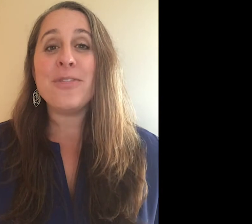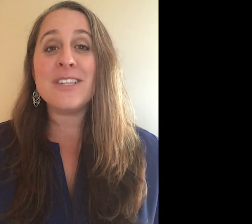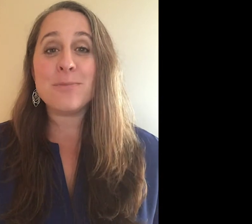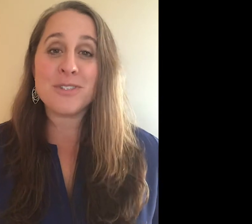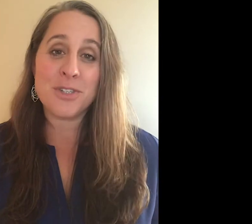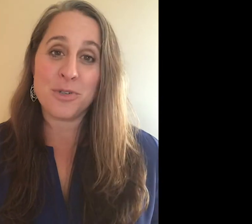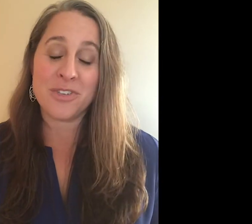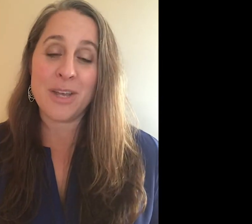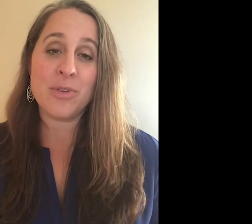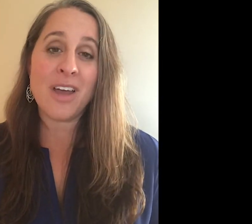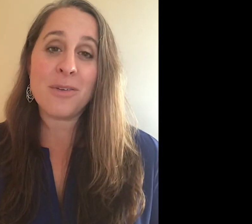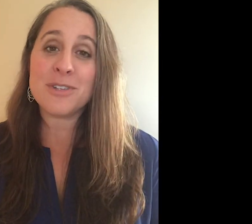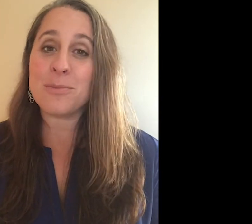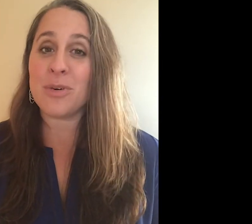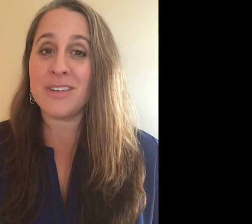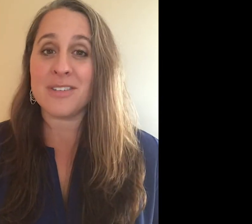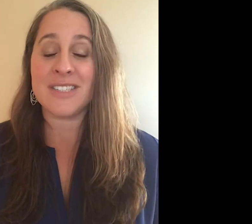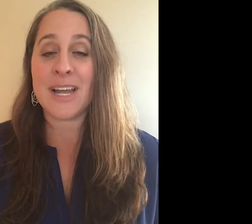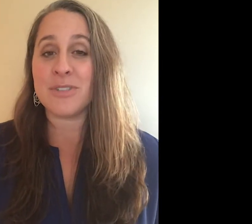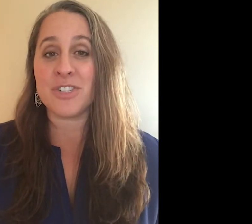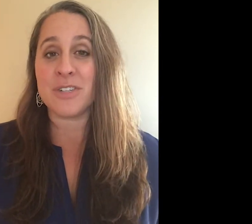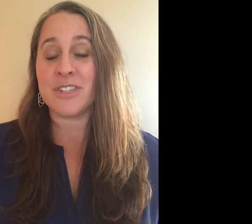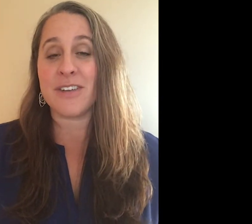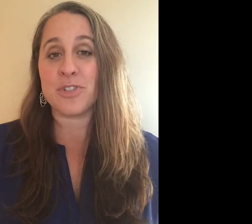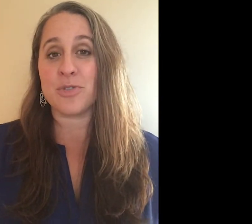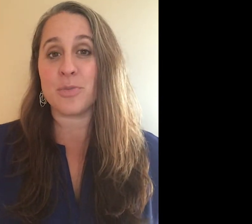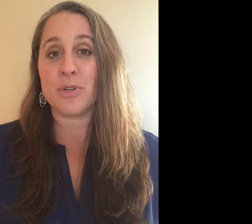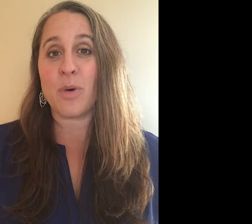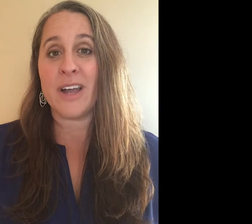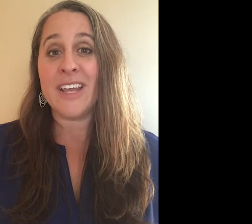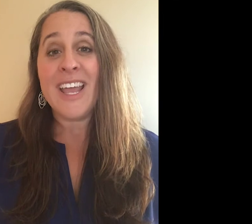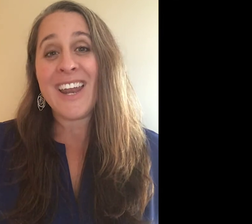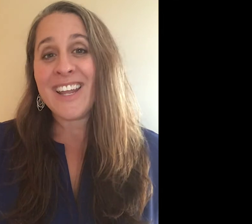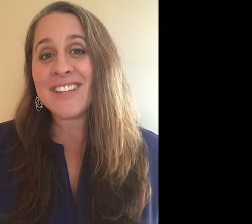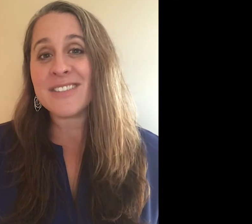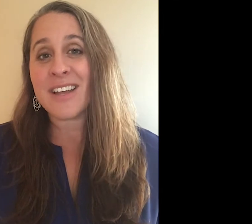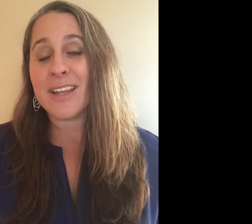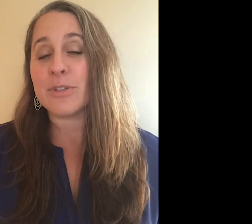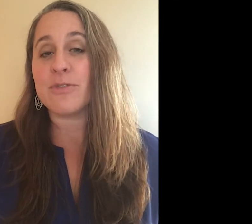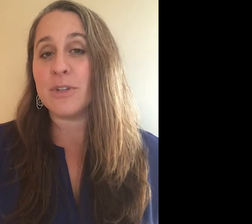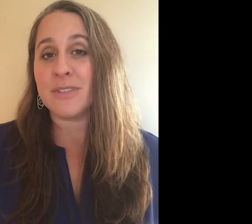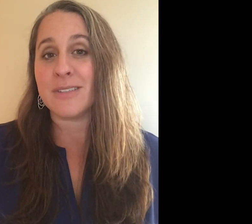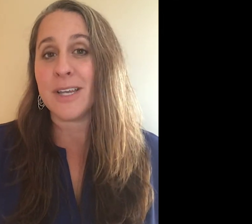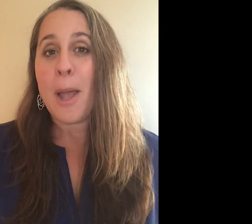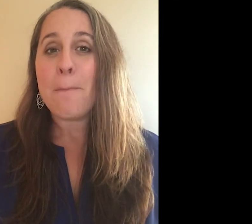The books you create will not only support the literacy acquisition for deaf children worldwide and enhance their sign language fluency